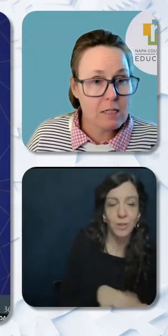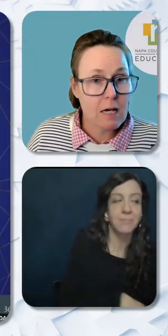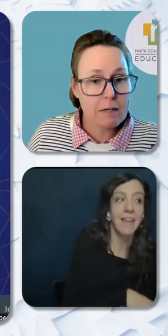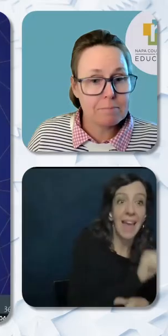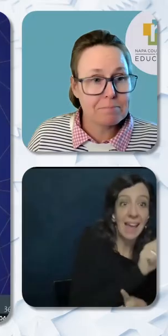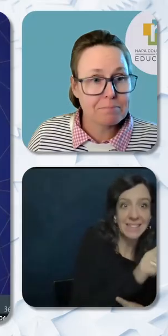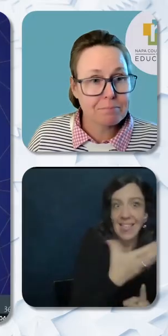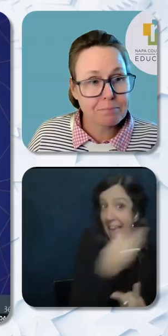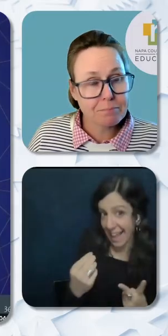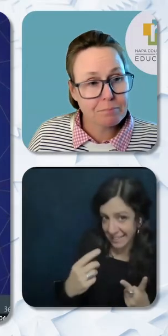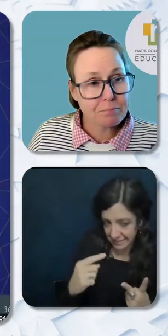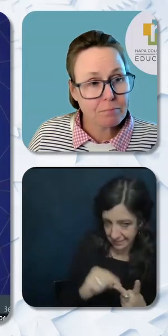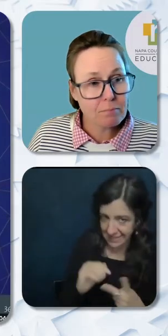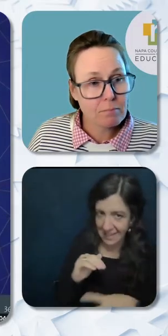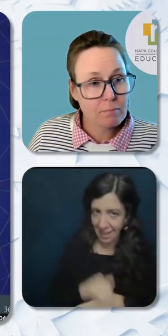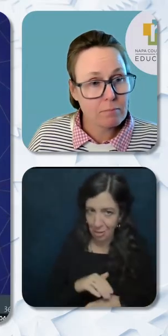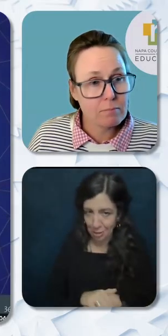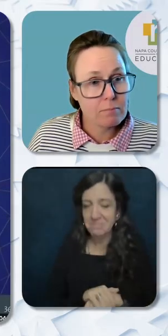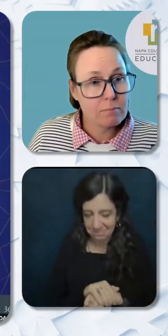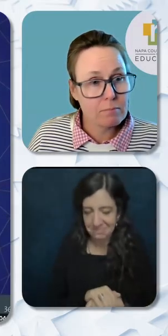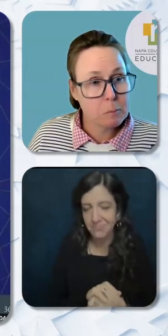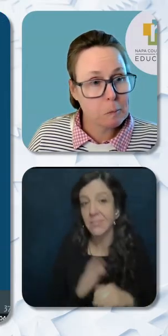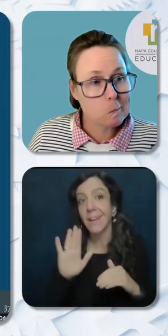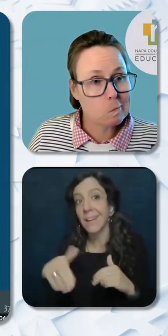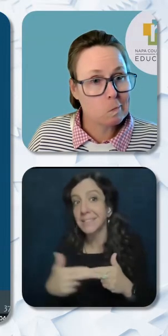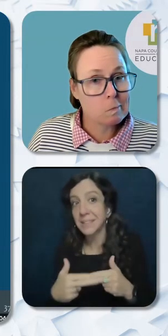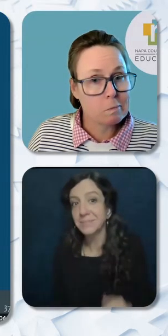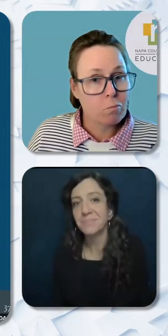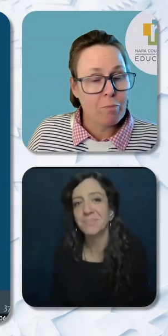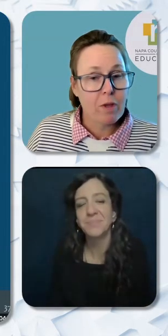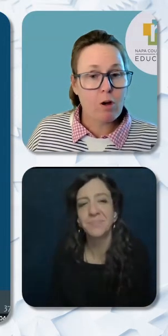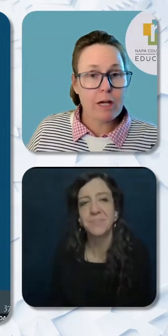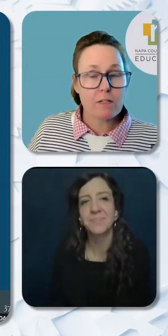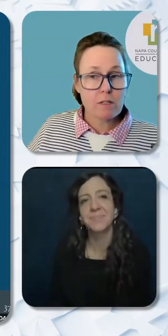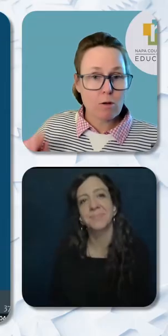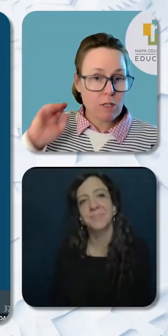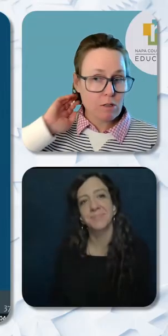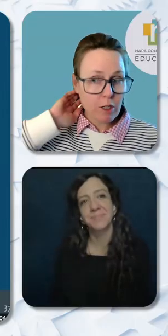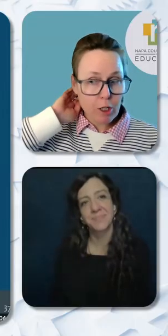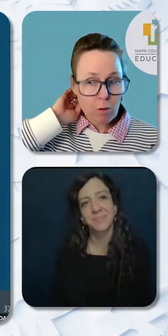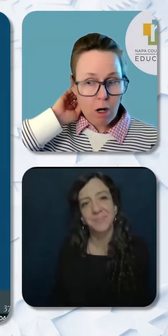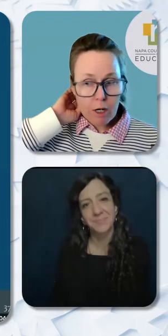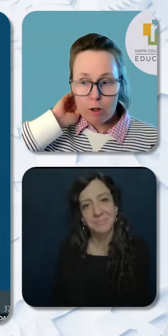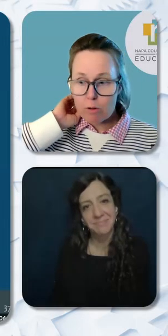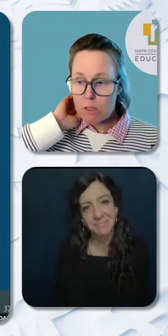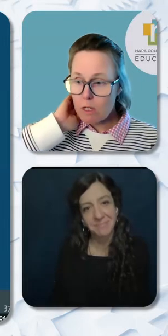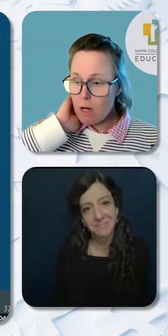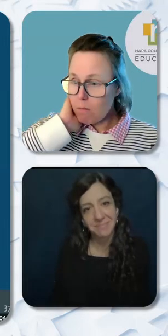Okay, next slide. Okay, so these are QR codes,